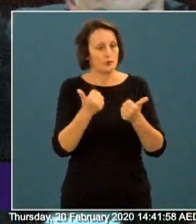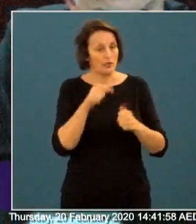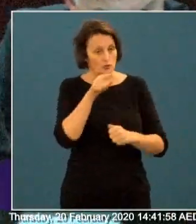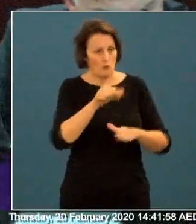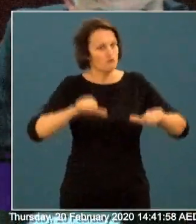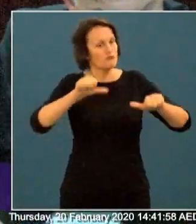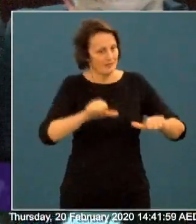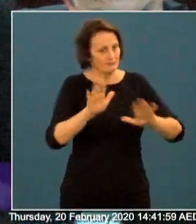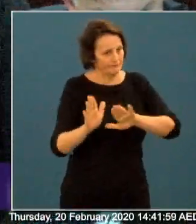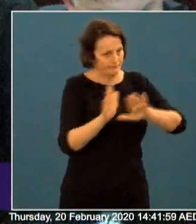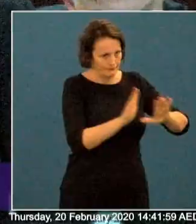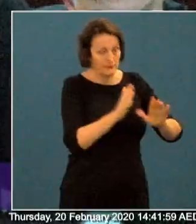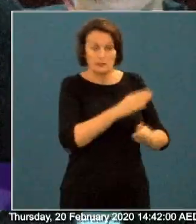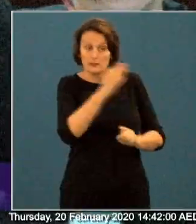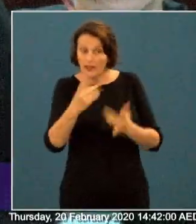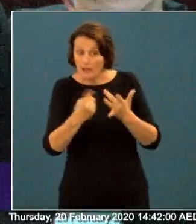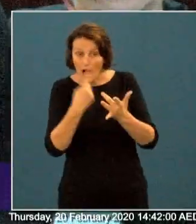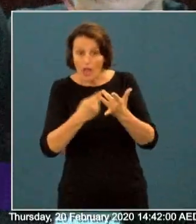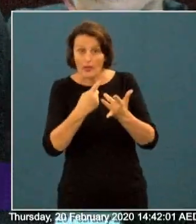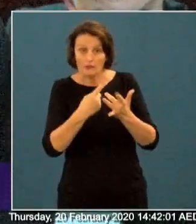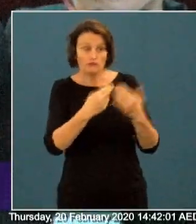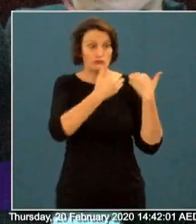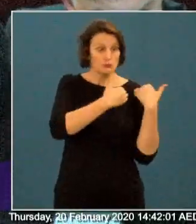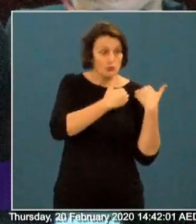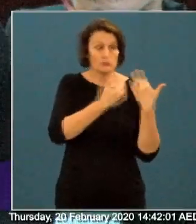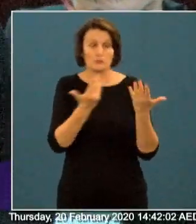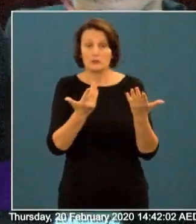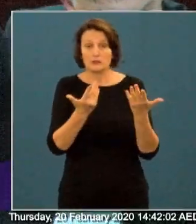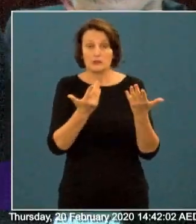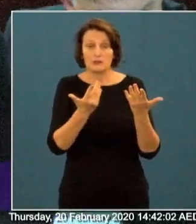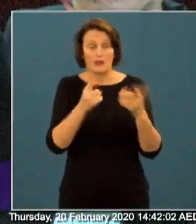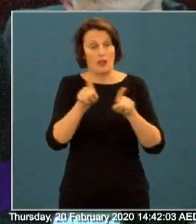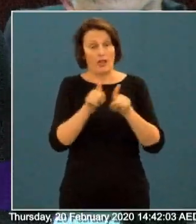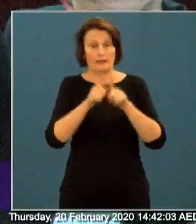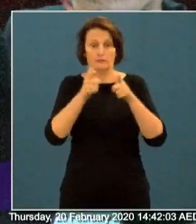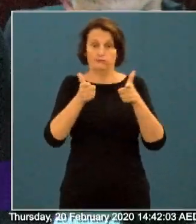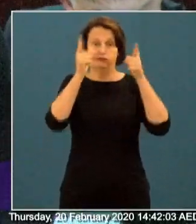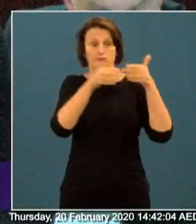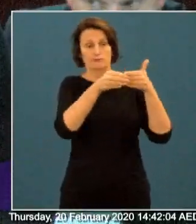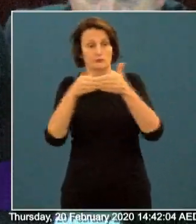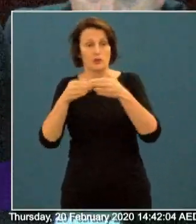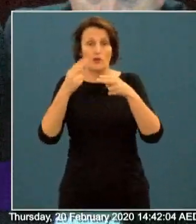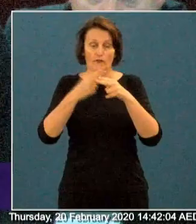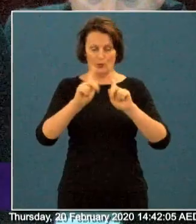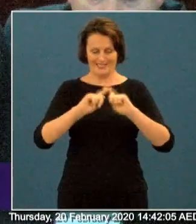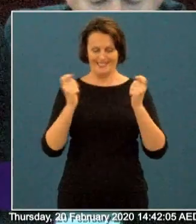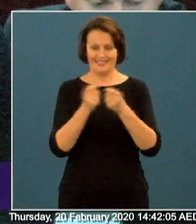do you hold a number of other professional roles, including as clinical leader for specialised team for intellectual disability Sydney...